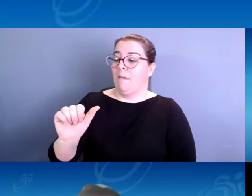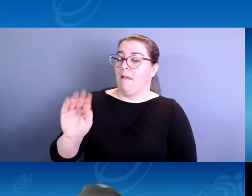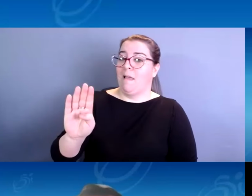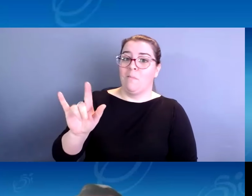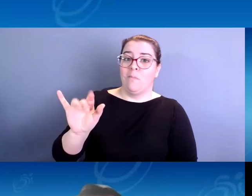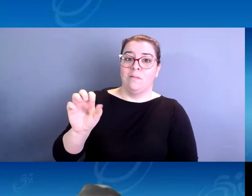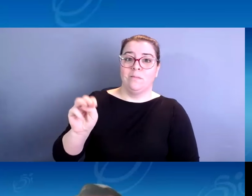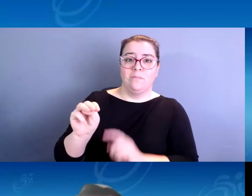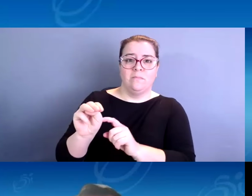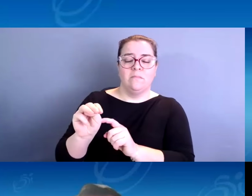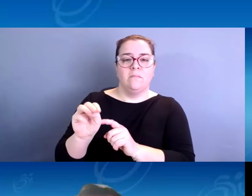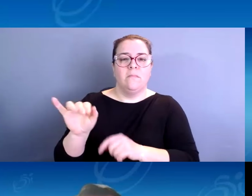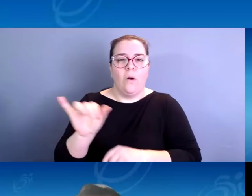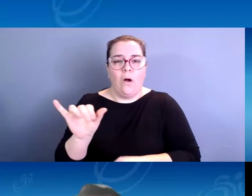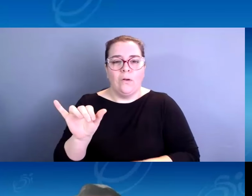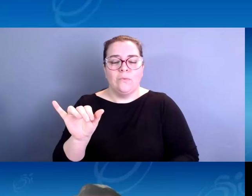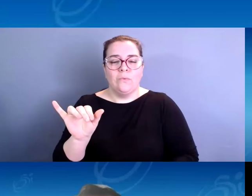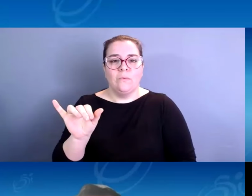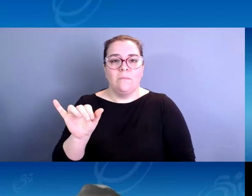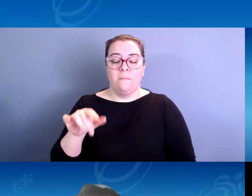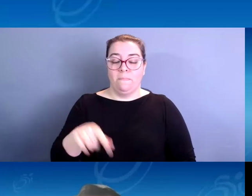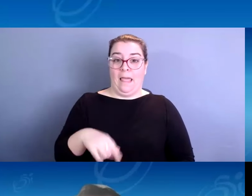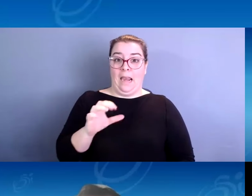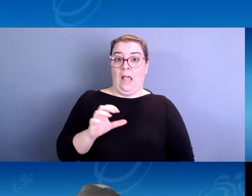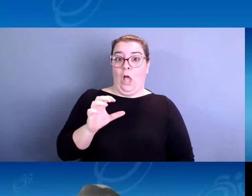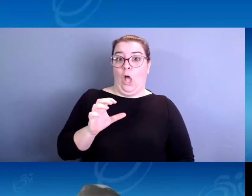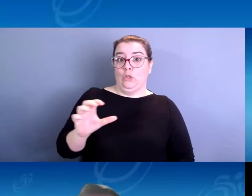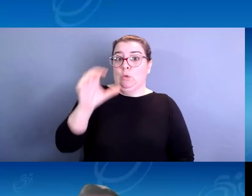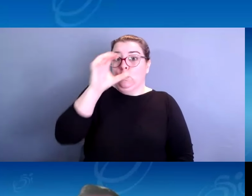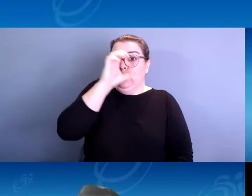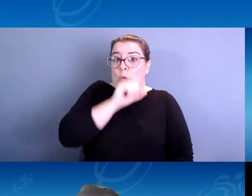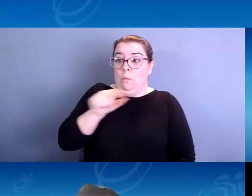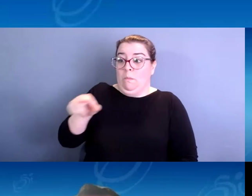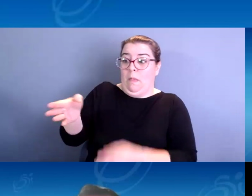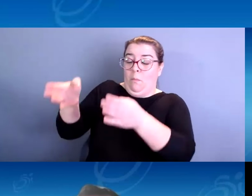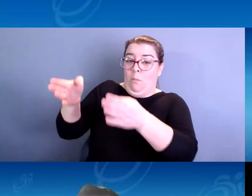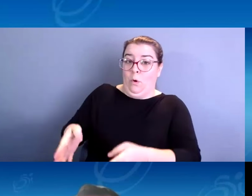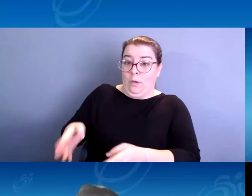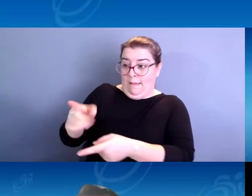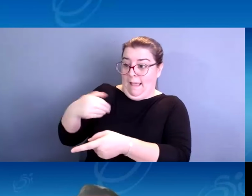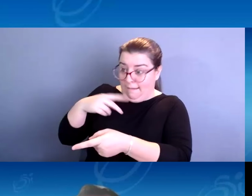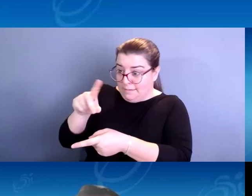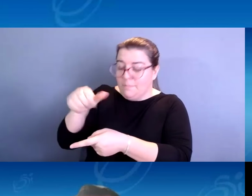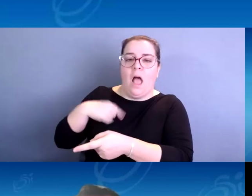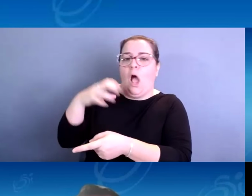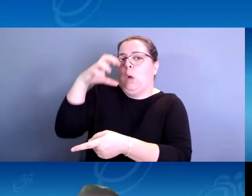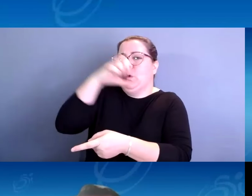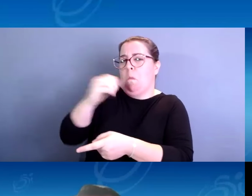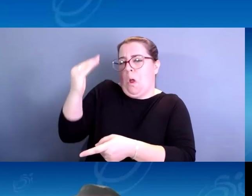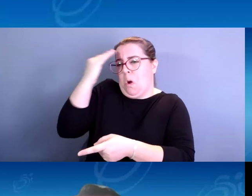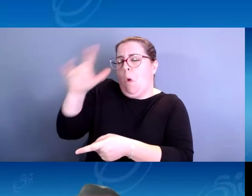that you know what someone is capable of because of their disability. And I remember showing up to an event one day by myself and someone said,